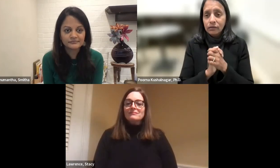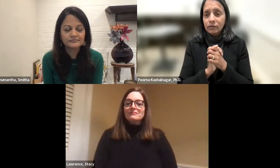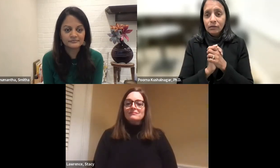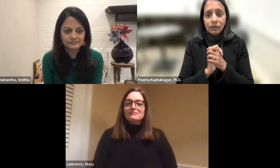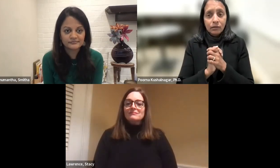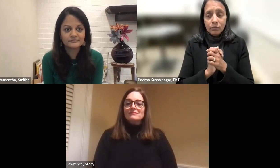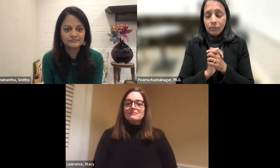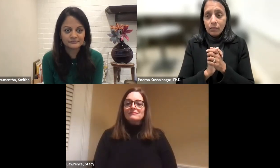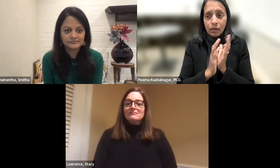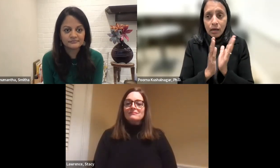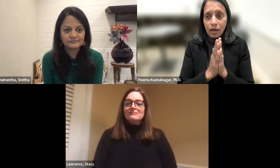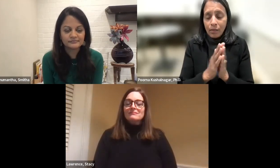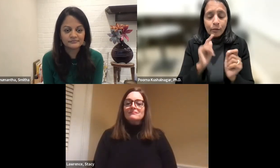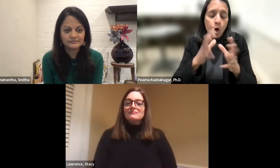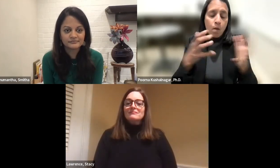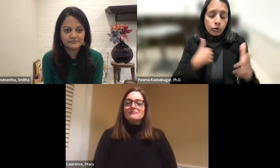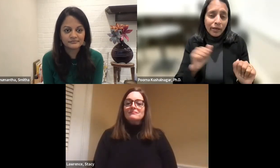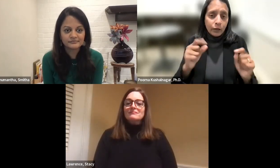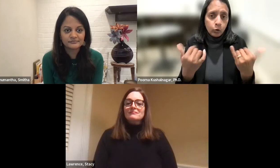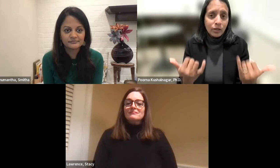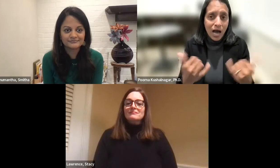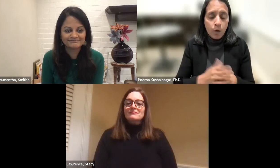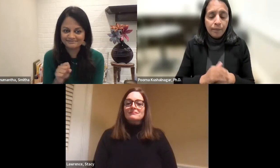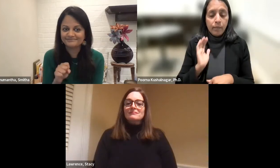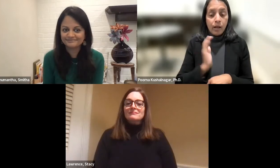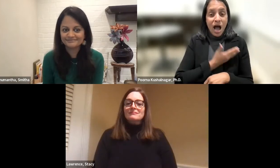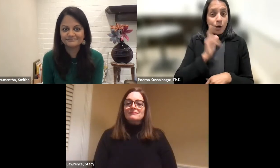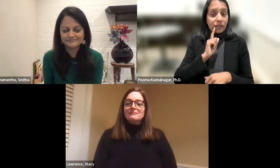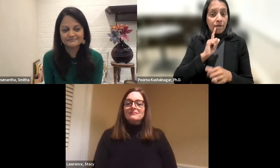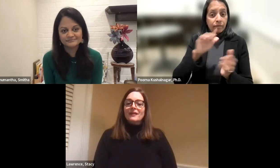Maybe we could organize some type of workshop or classes.